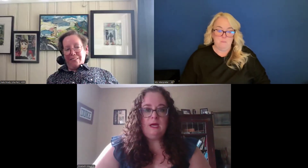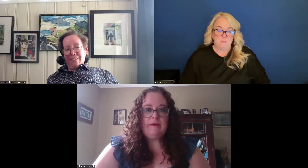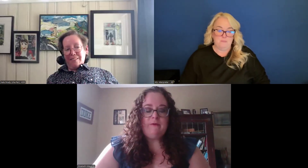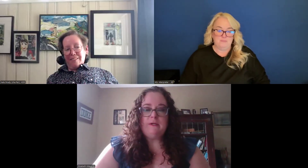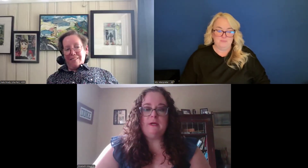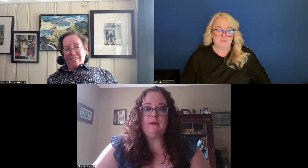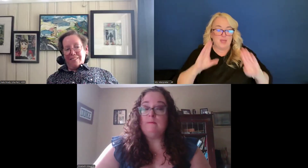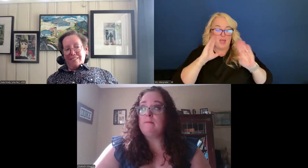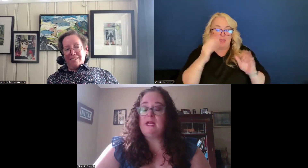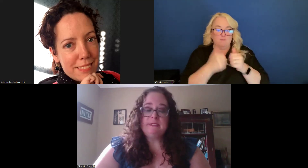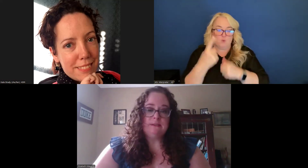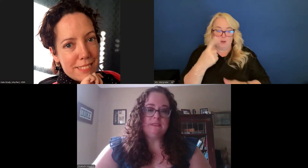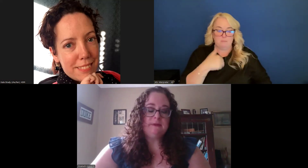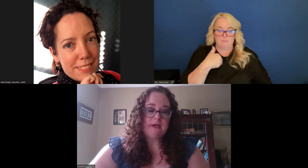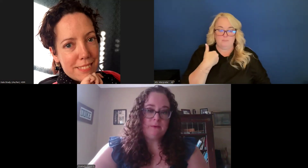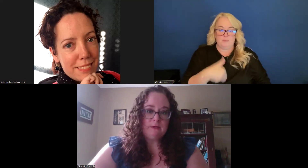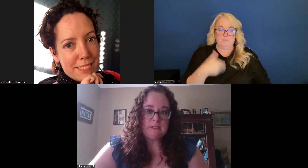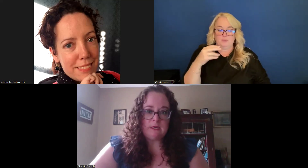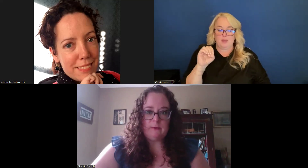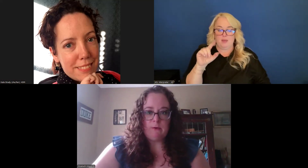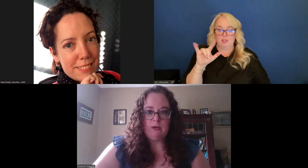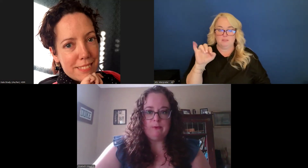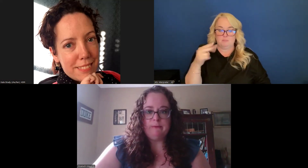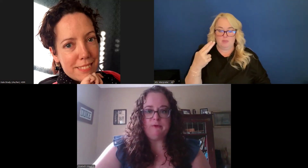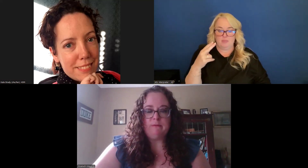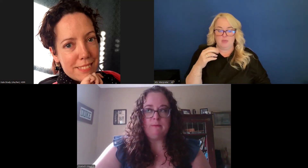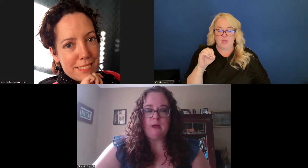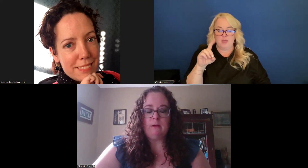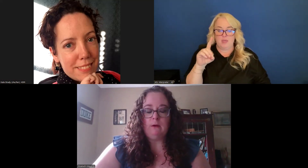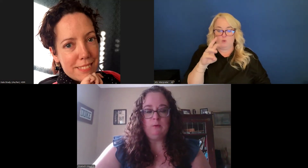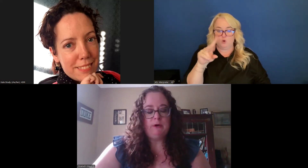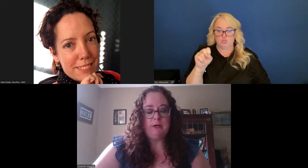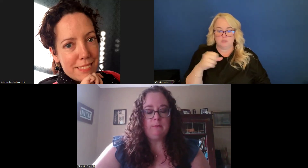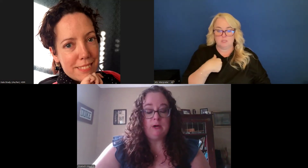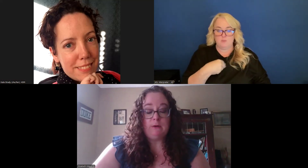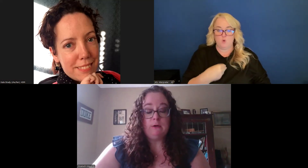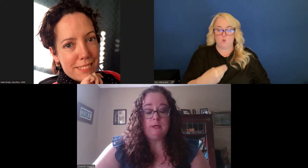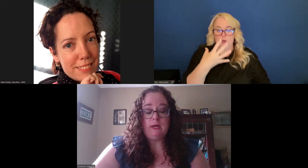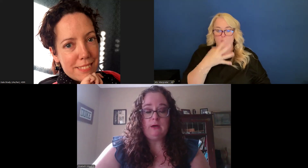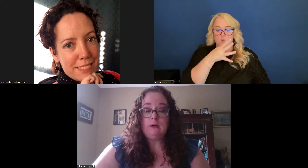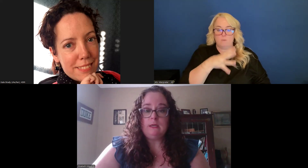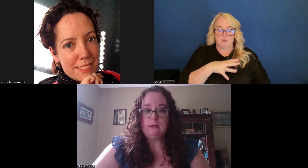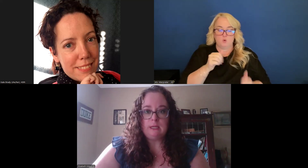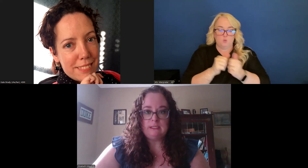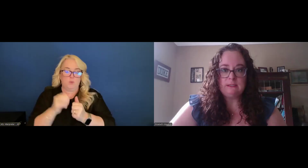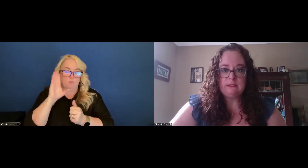Elizabeth Edwards: Hi, everyone. My name is Elizabeth Edwards. I'm a white woman with long, brown curly hair and glasses,